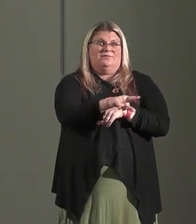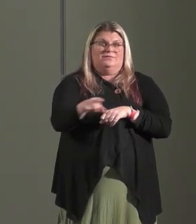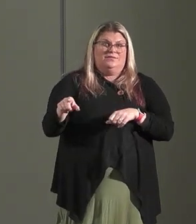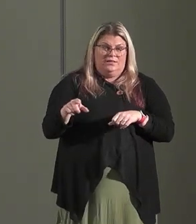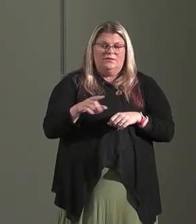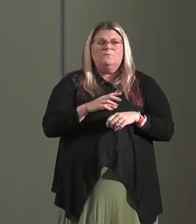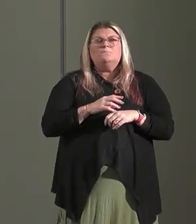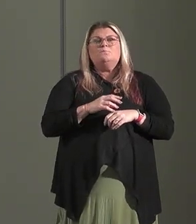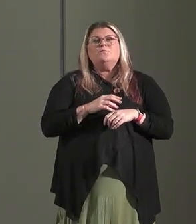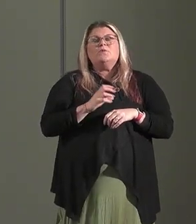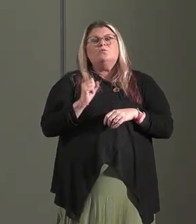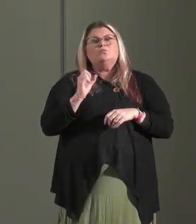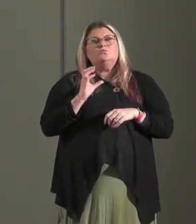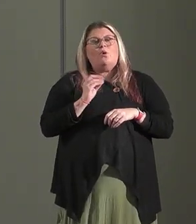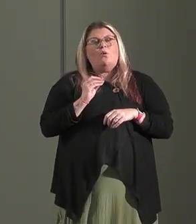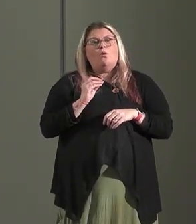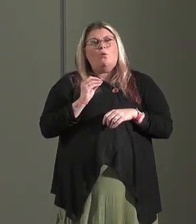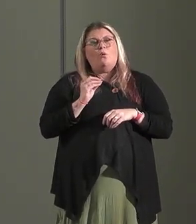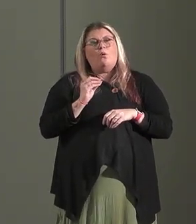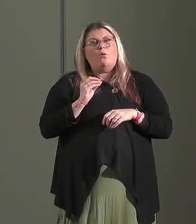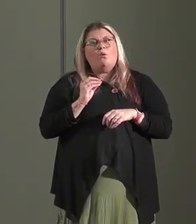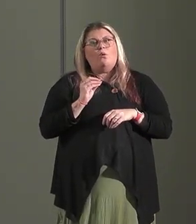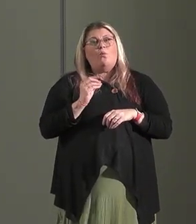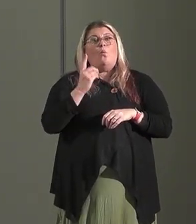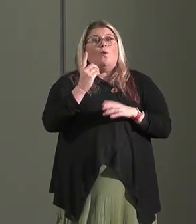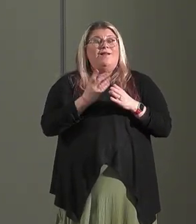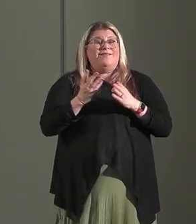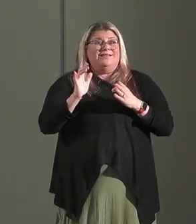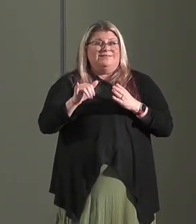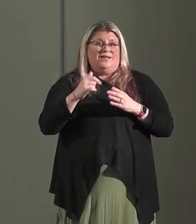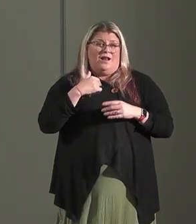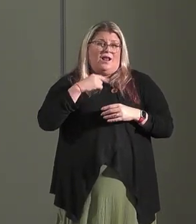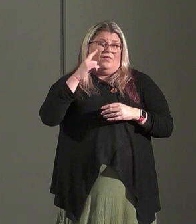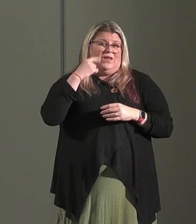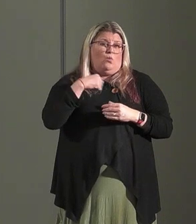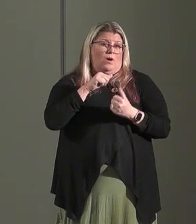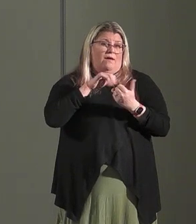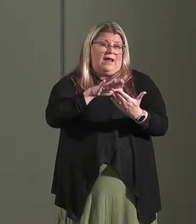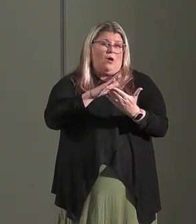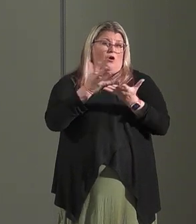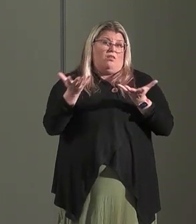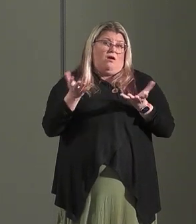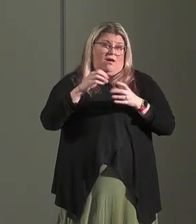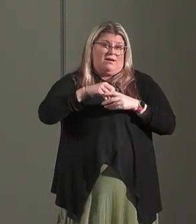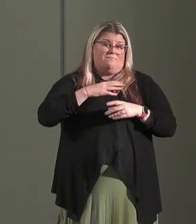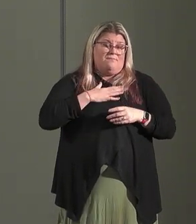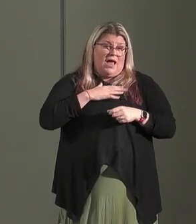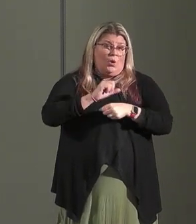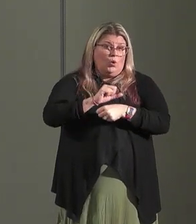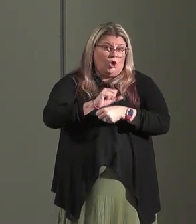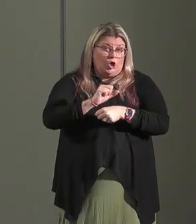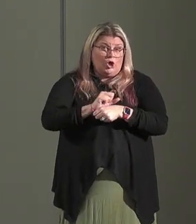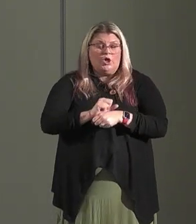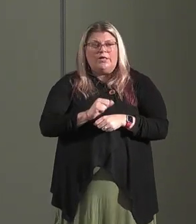And so, you know one thing I think we encounter in my kind of work and life and environment,